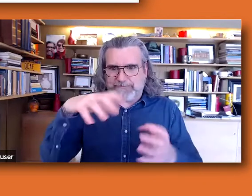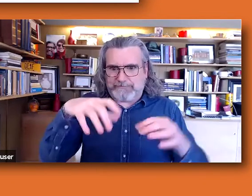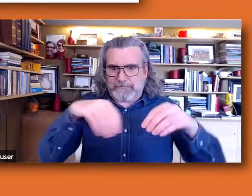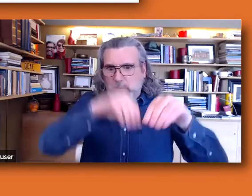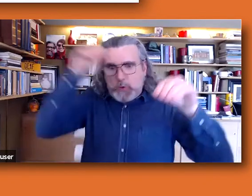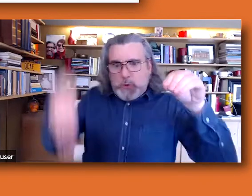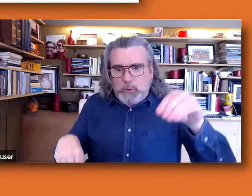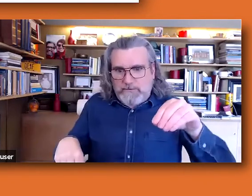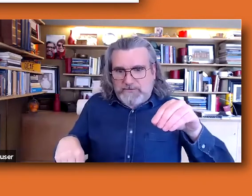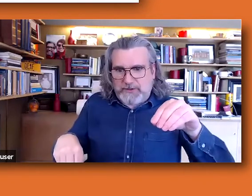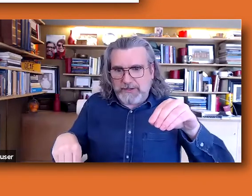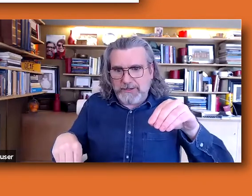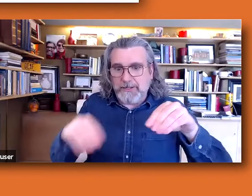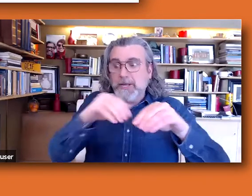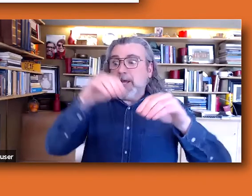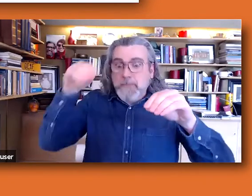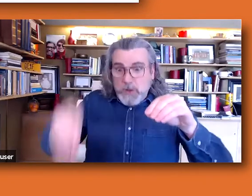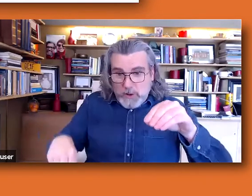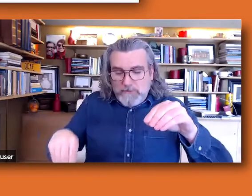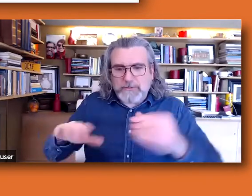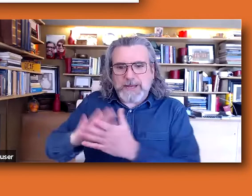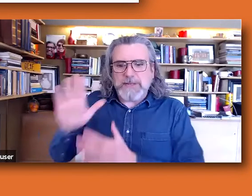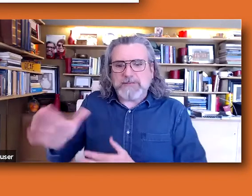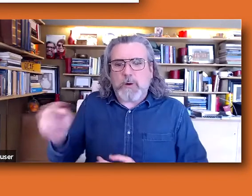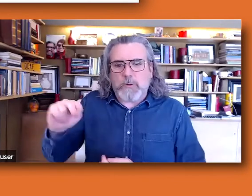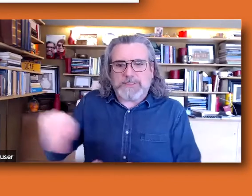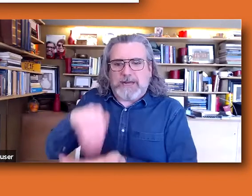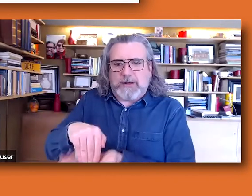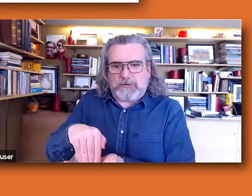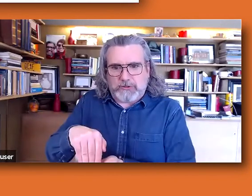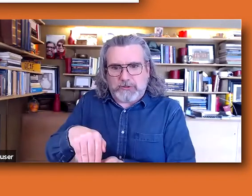and Matt moved himself down to the first level